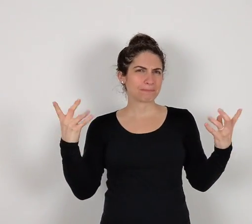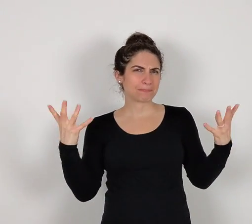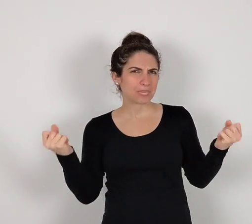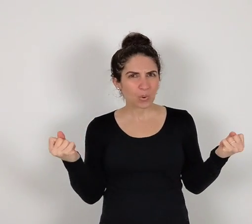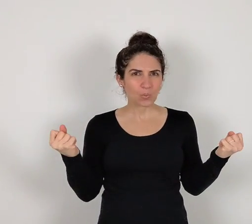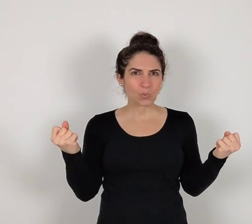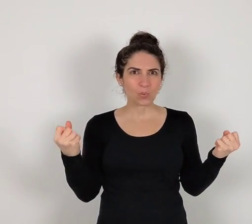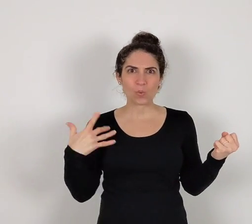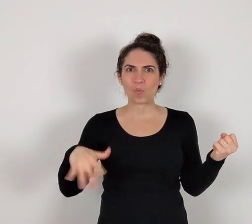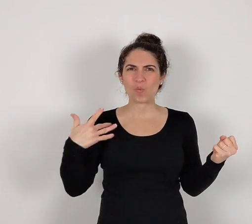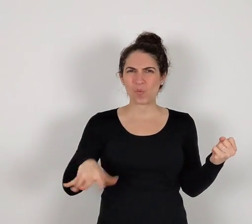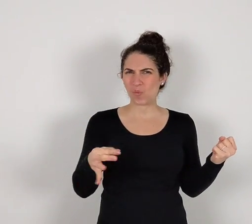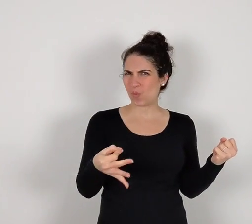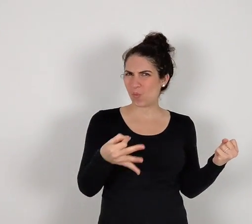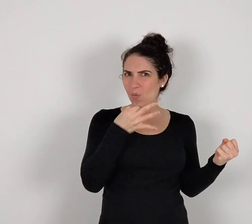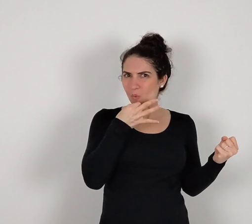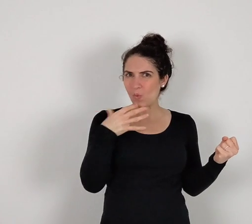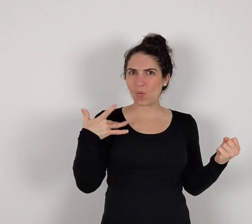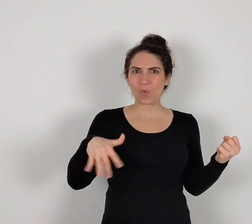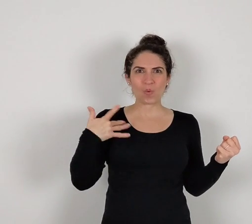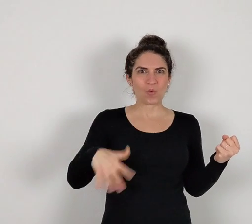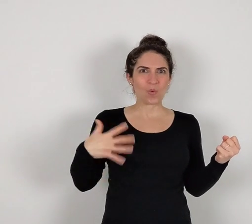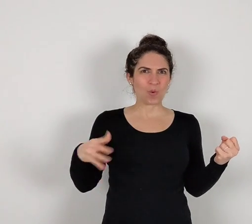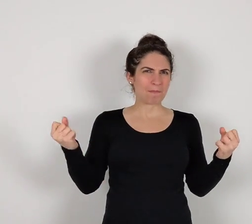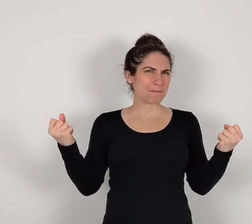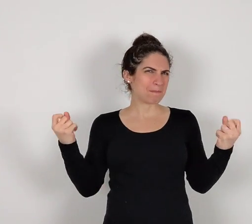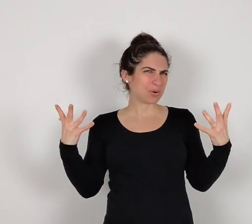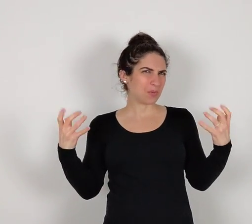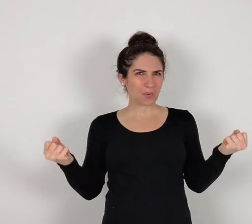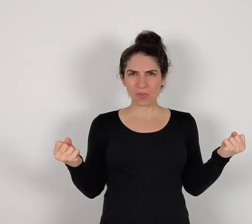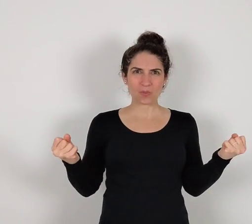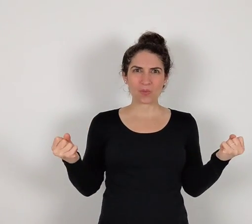Powerful signing, really skilled expert signer.